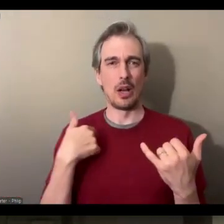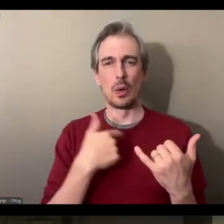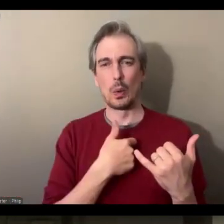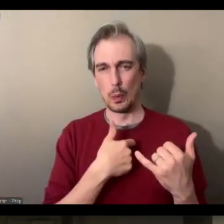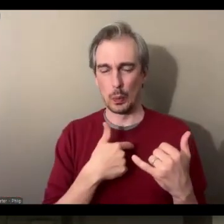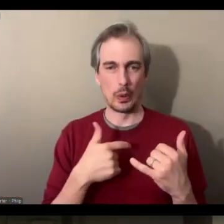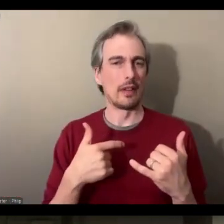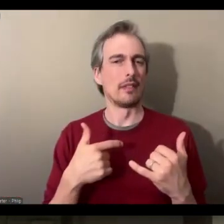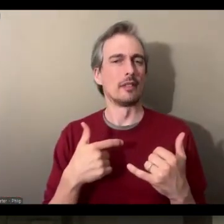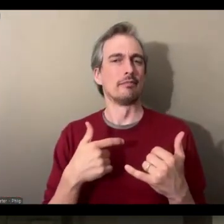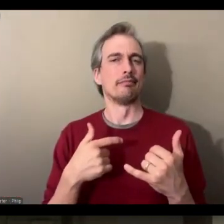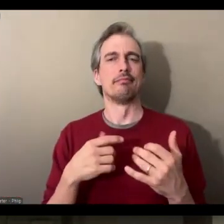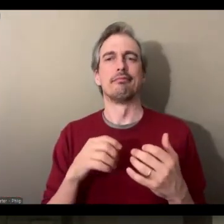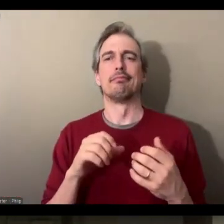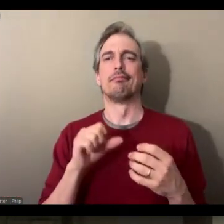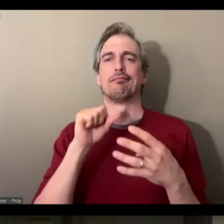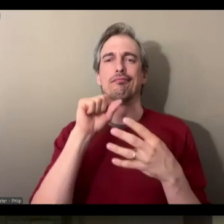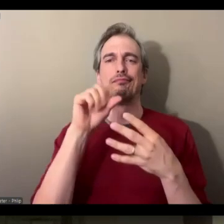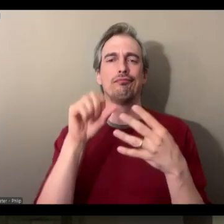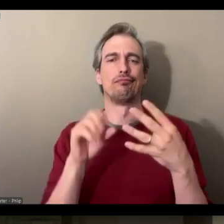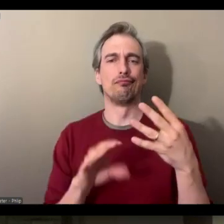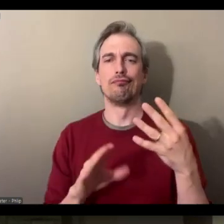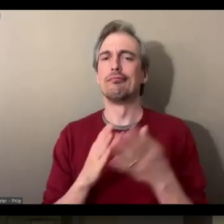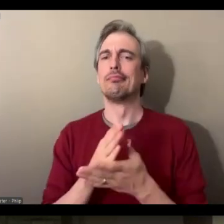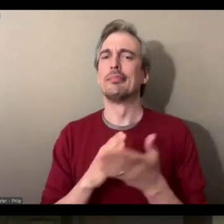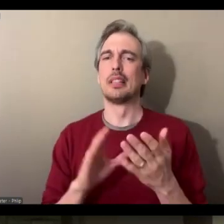and I won't talk at you for too long. That's what I'll focus on today. We're talking about